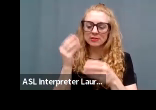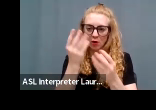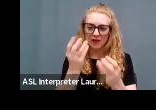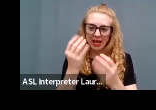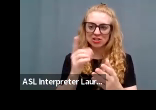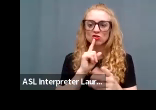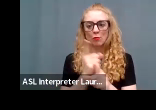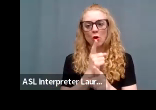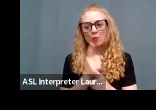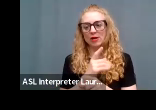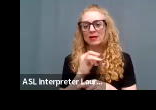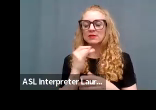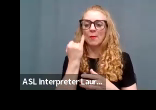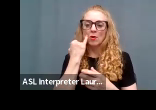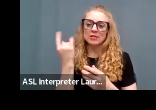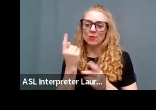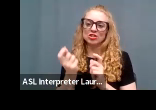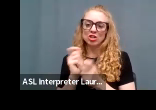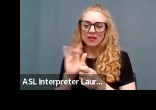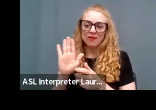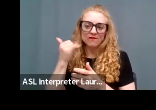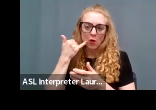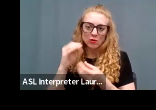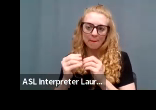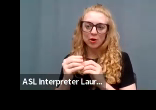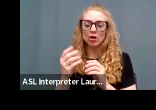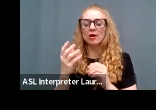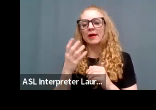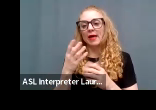appropriate if somebody's changed the telephone number and they're on the escalation tree well we